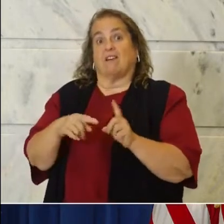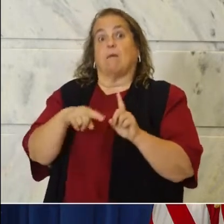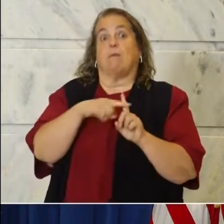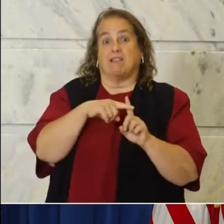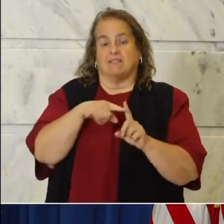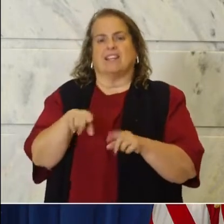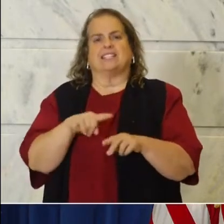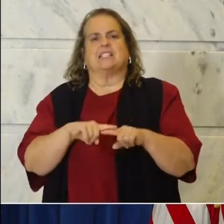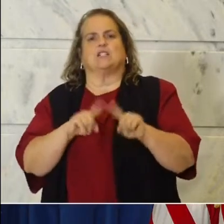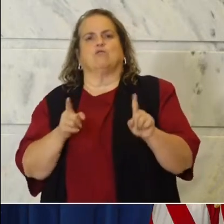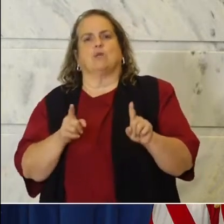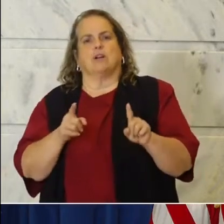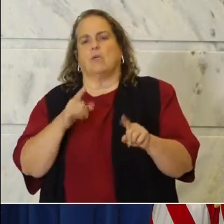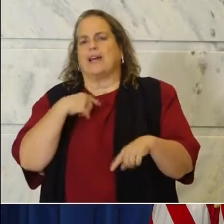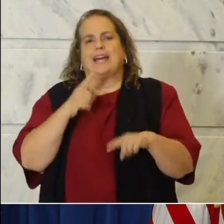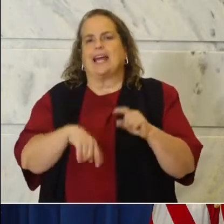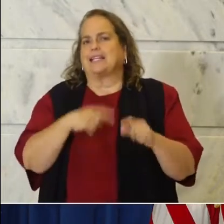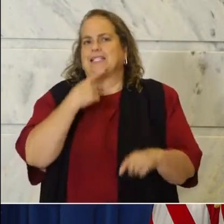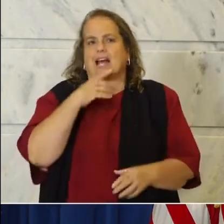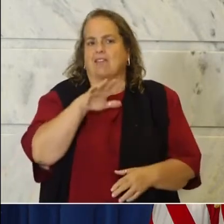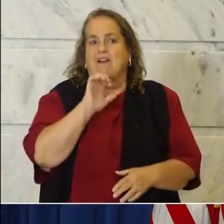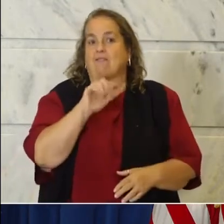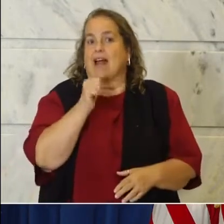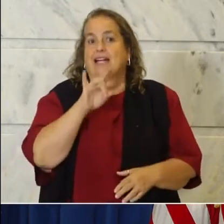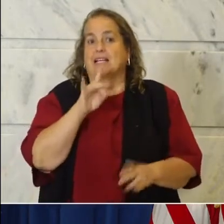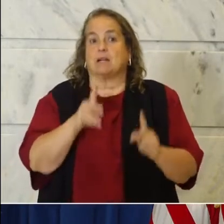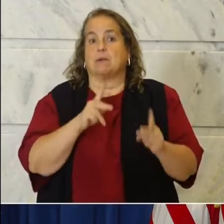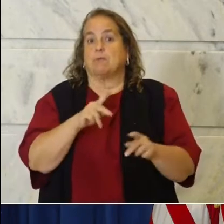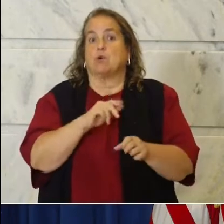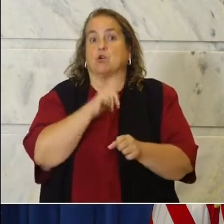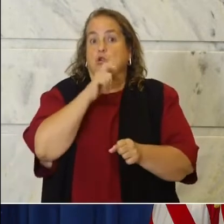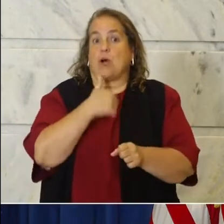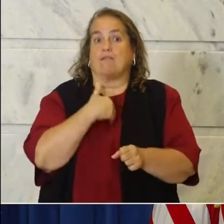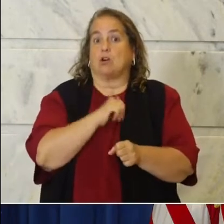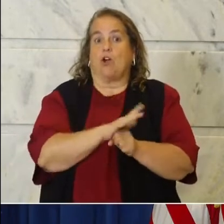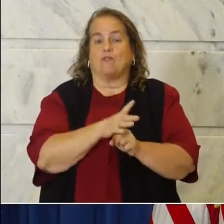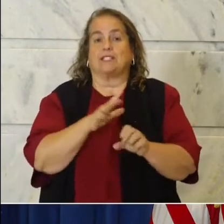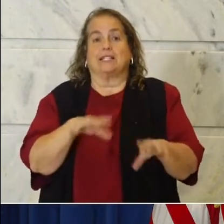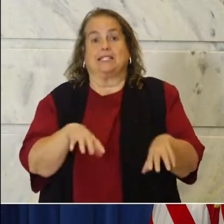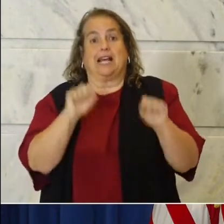518 positives were tests taken on the same day as all the other negatives,